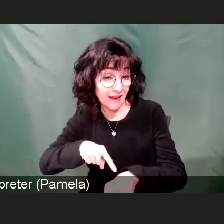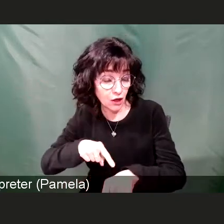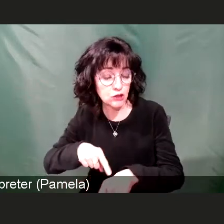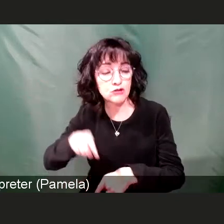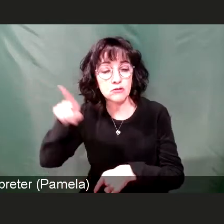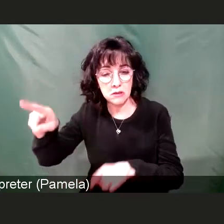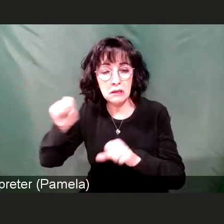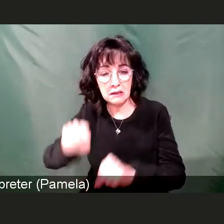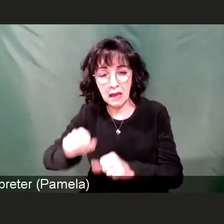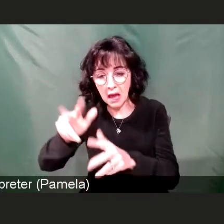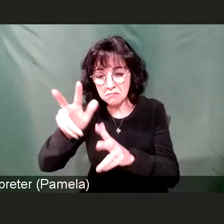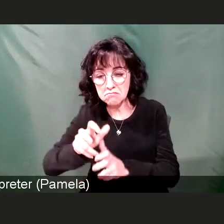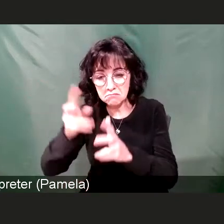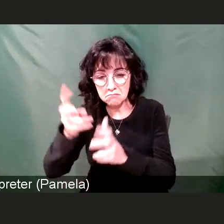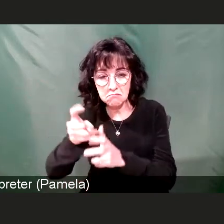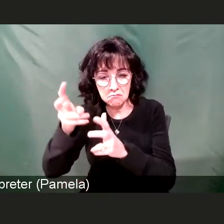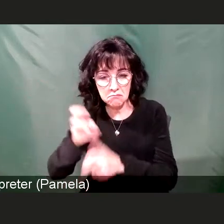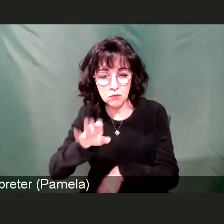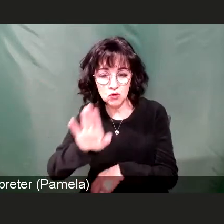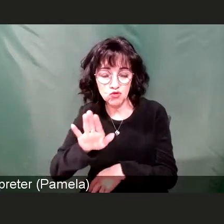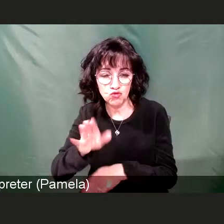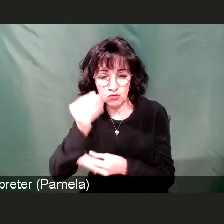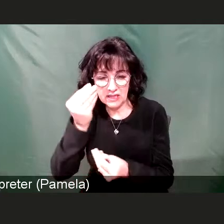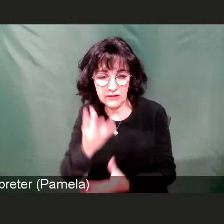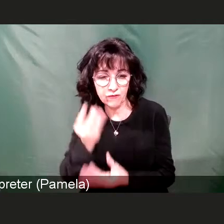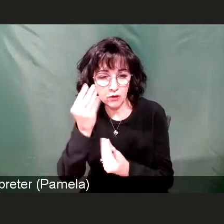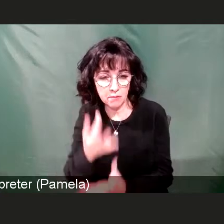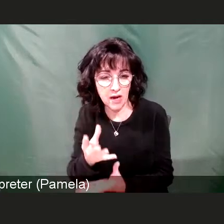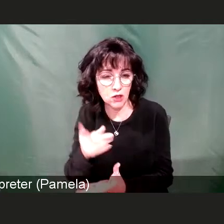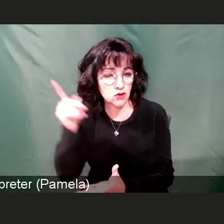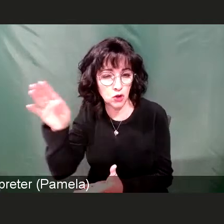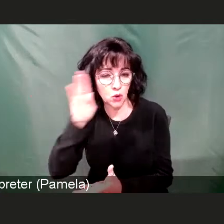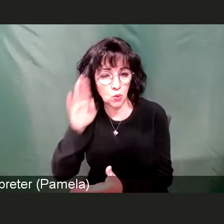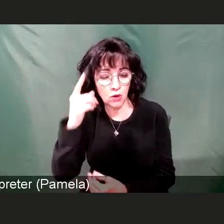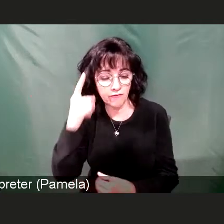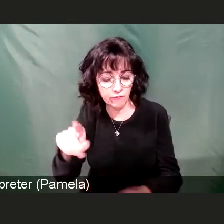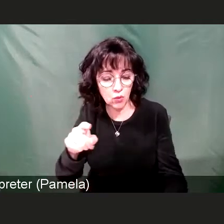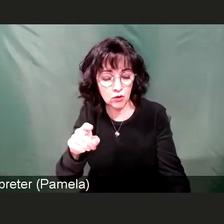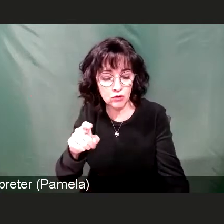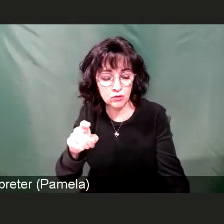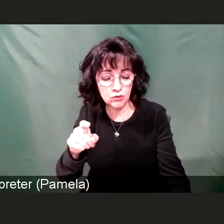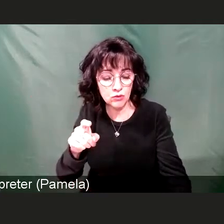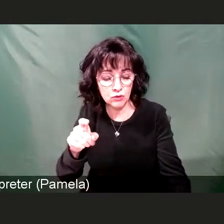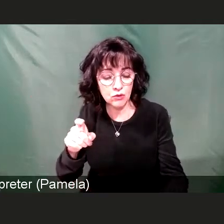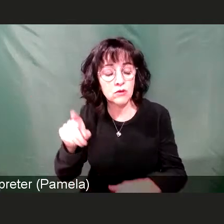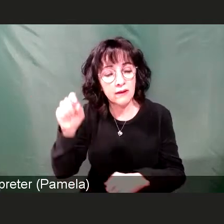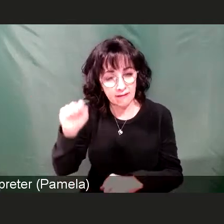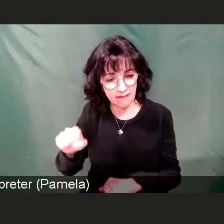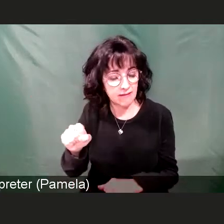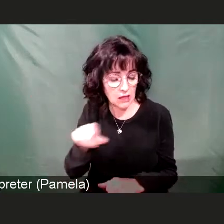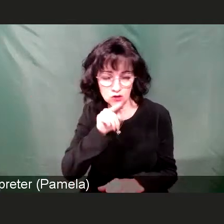just as if you had completed that form on the website and that's extremely important to know.